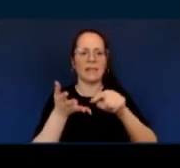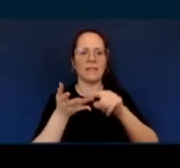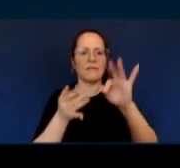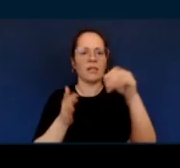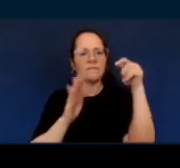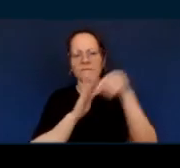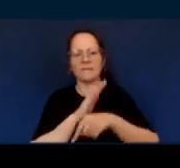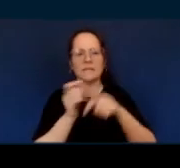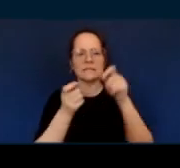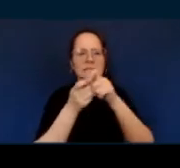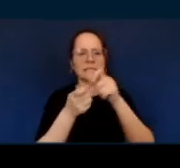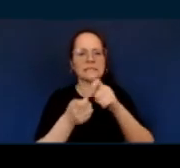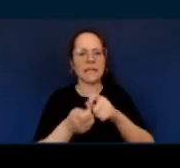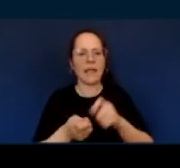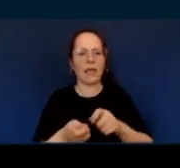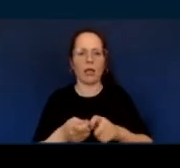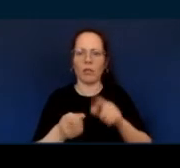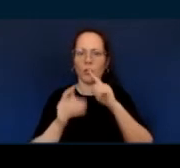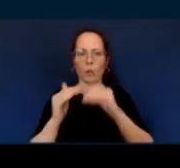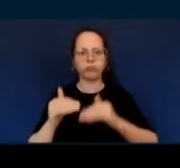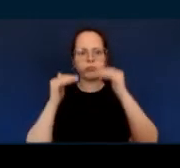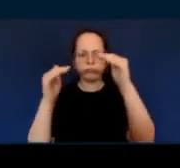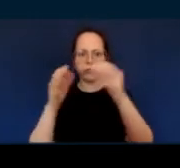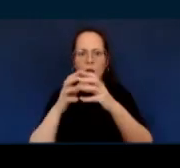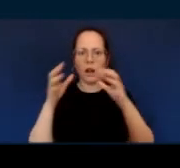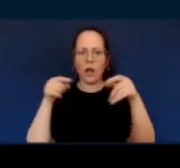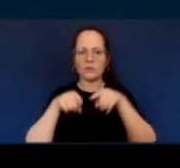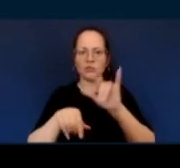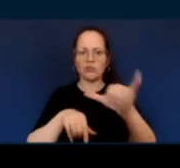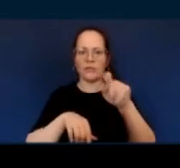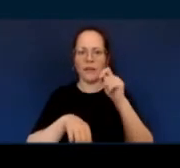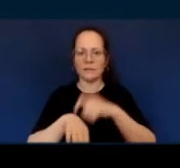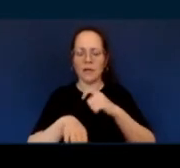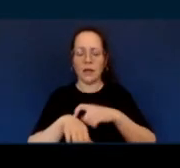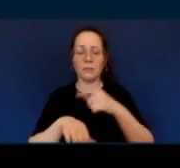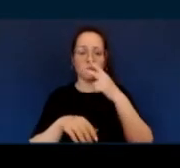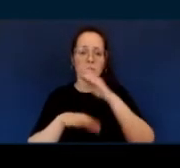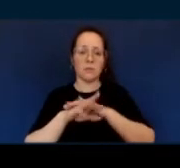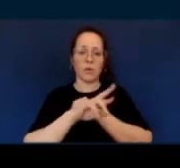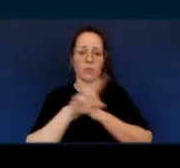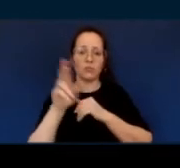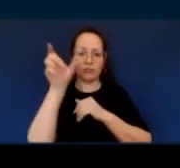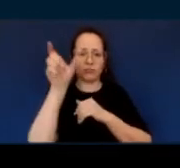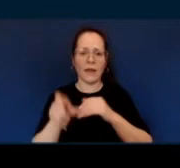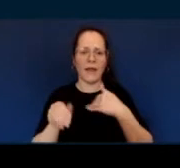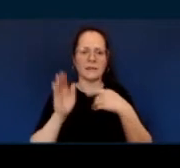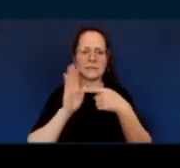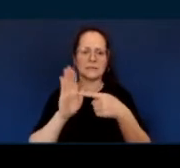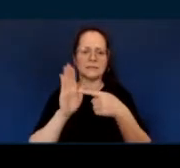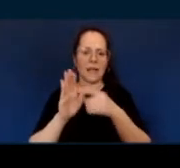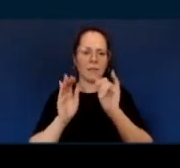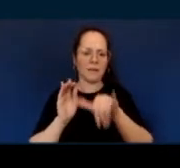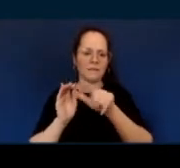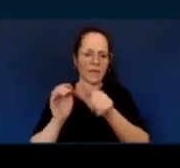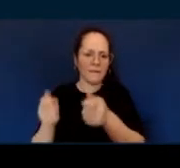INTRICACY HAS JUMPED TREMENDOUSLY DURING THIS TIME. OT RIGHT YOU CAN SEE AN EXAMPLE OF 1 OF THE FLAPS BEING PULLED